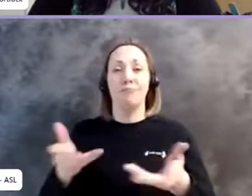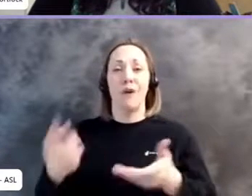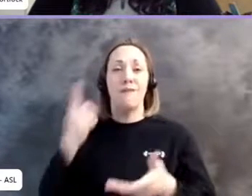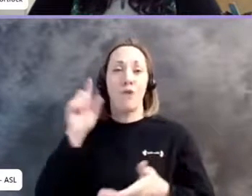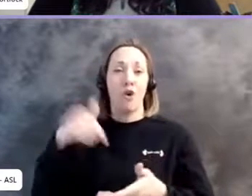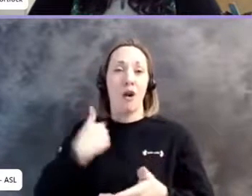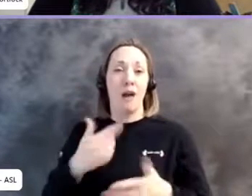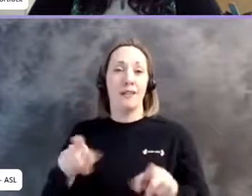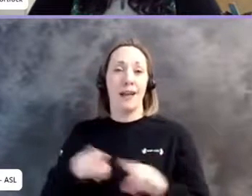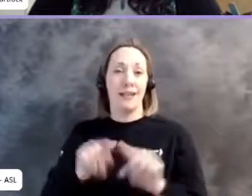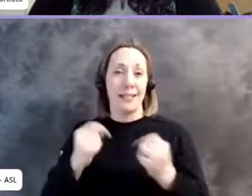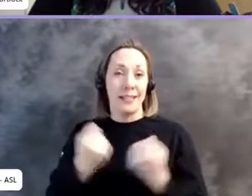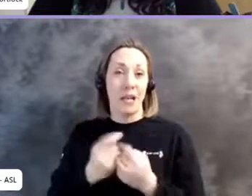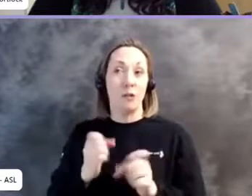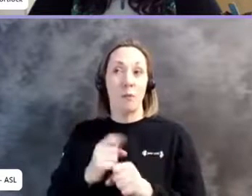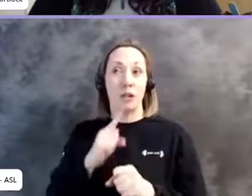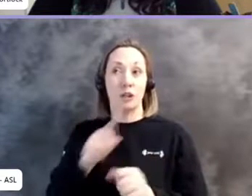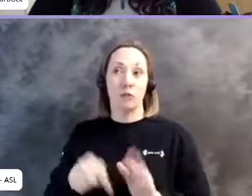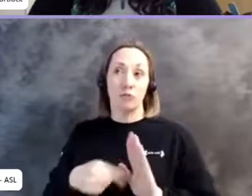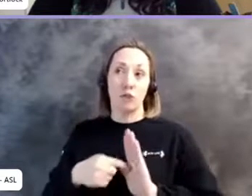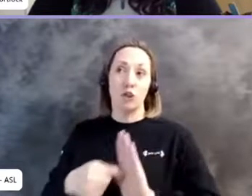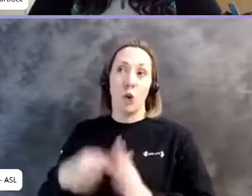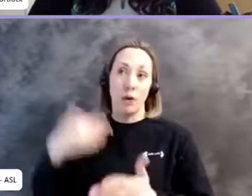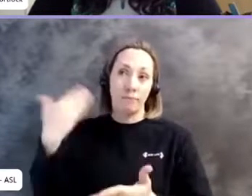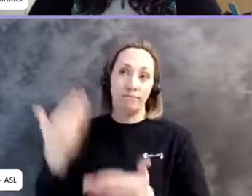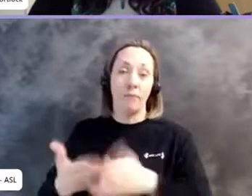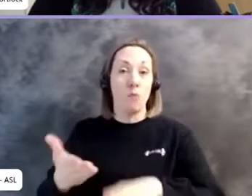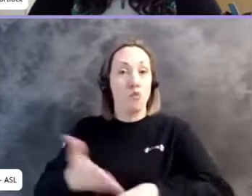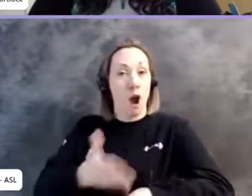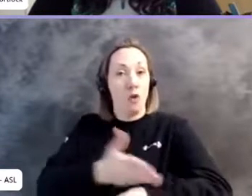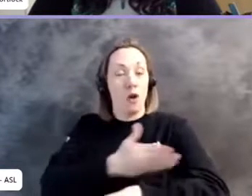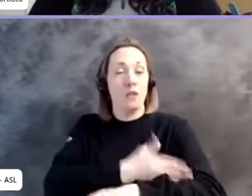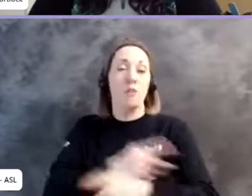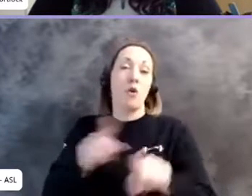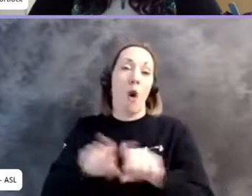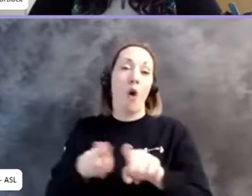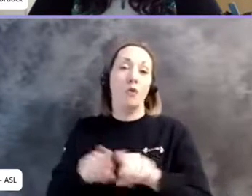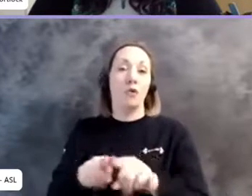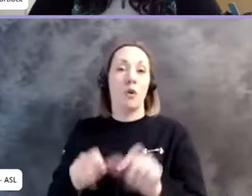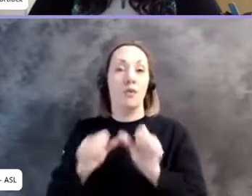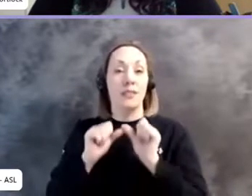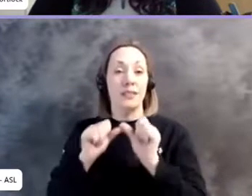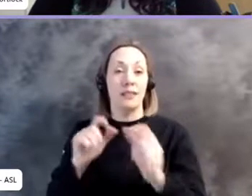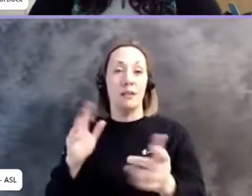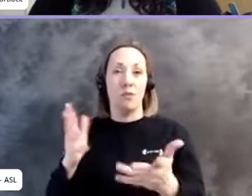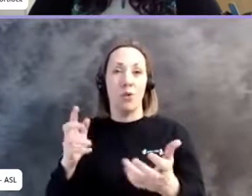leadership and product teams. We realize it's not sufficient. This became an important conversation for us as a team to make sure we are